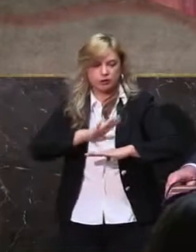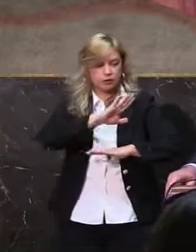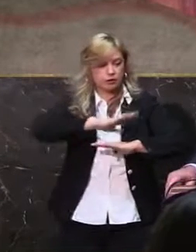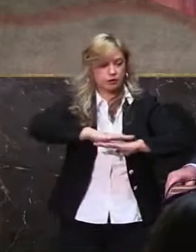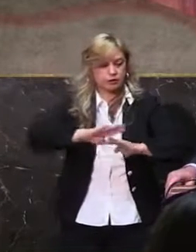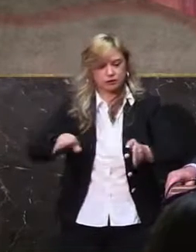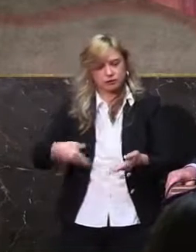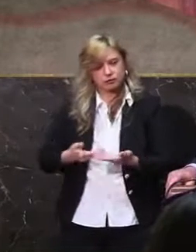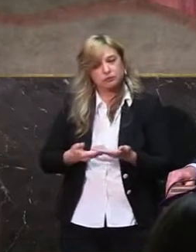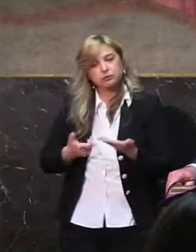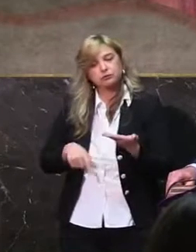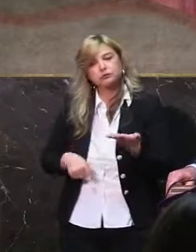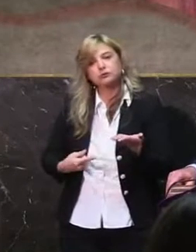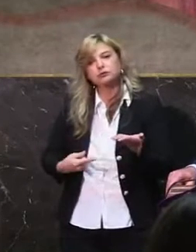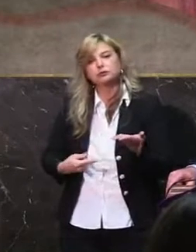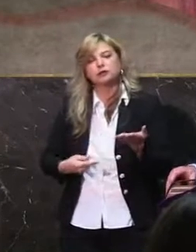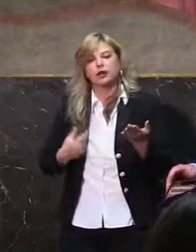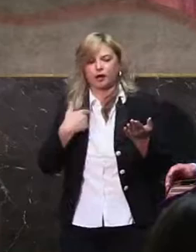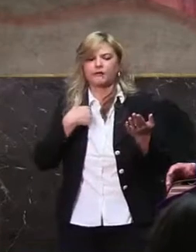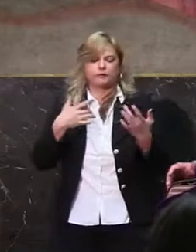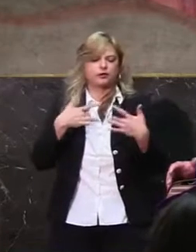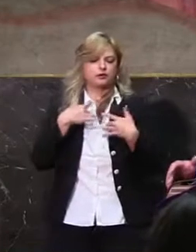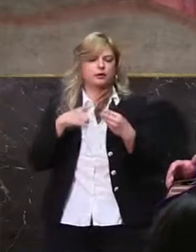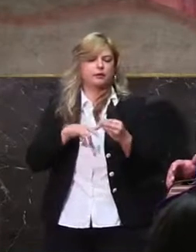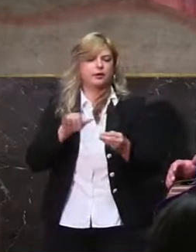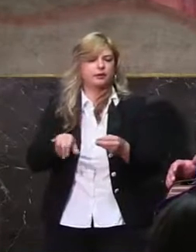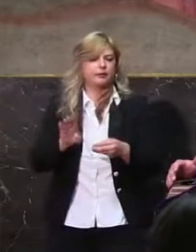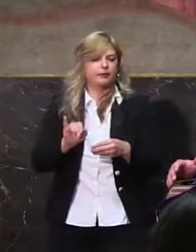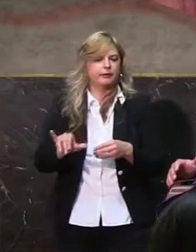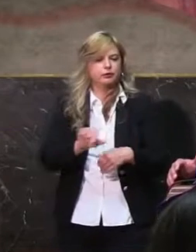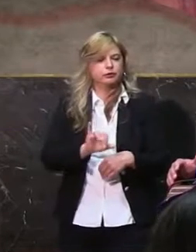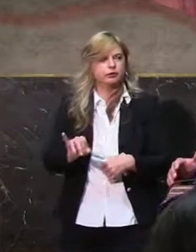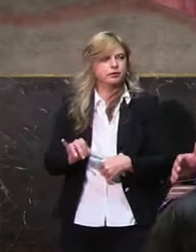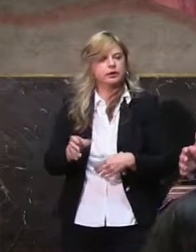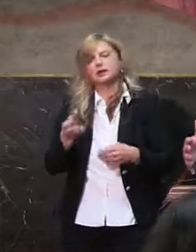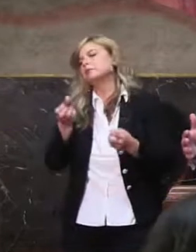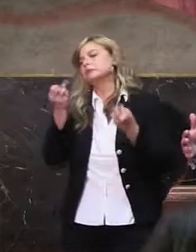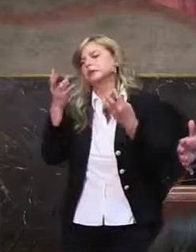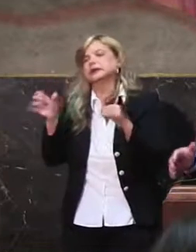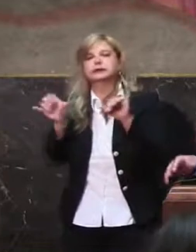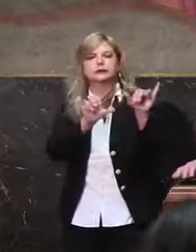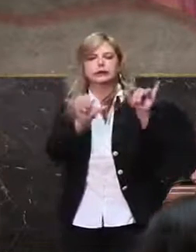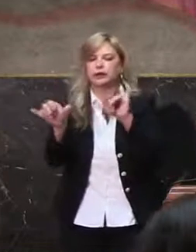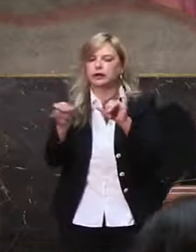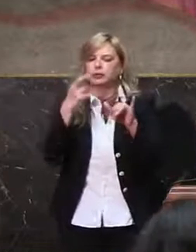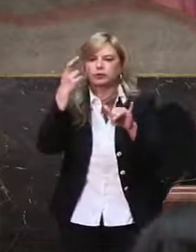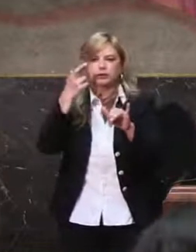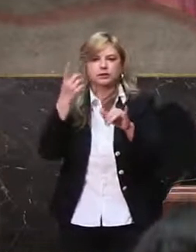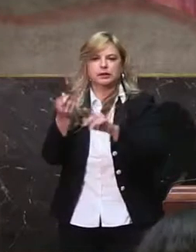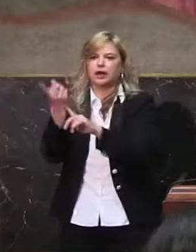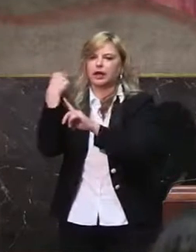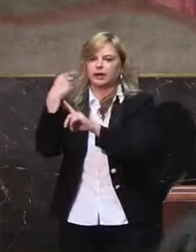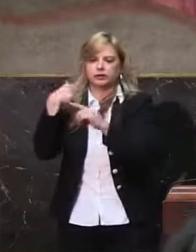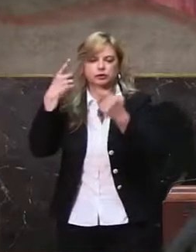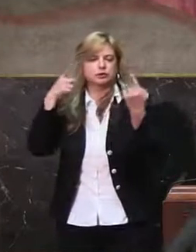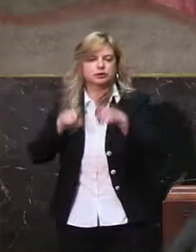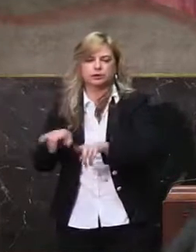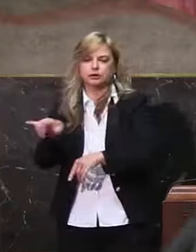I have some concerns with that bill as well for many of the same reasons that I stated last year and again that bill I don't even